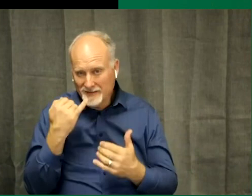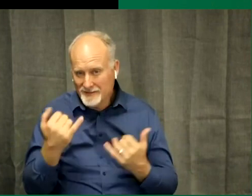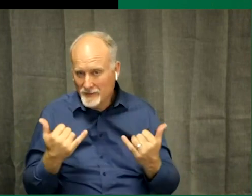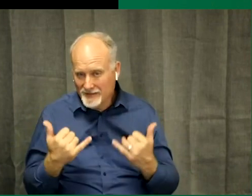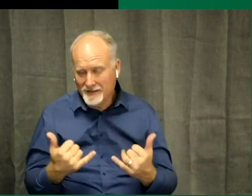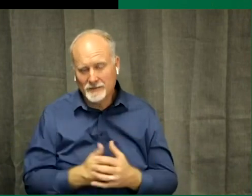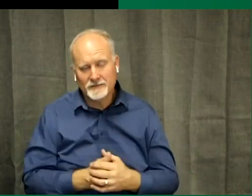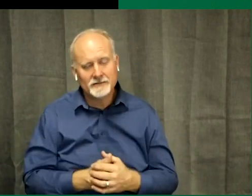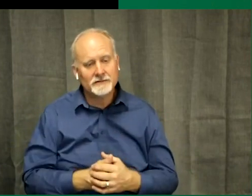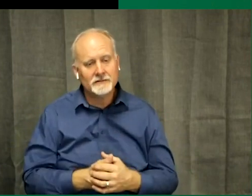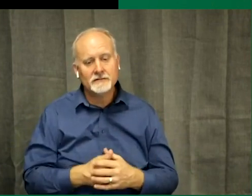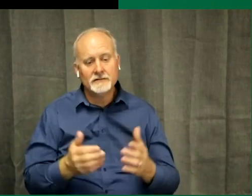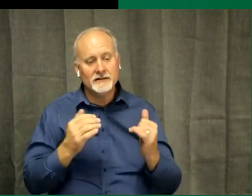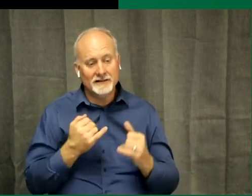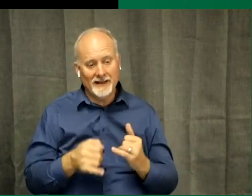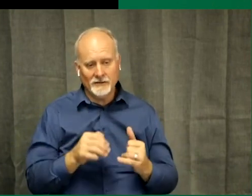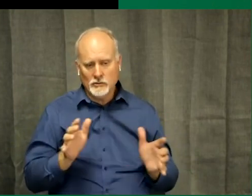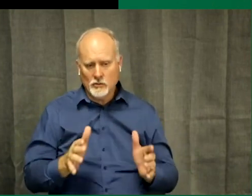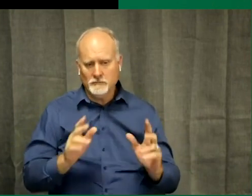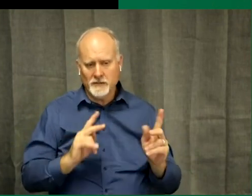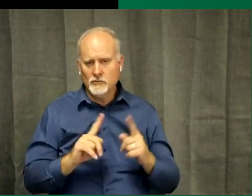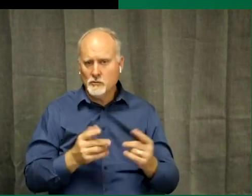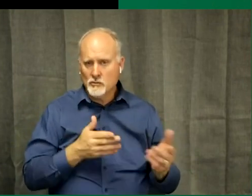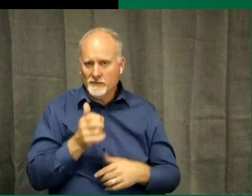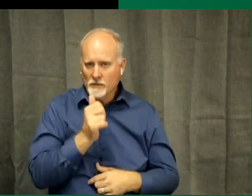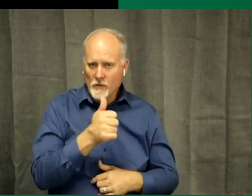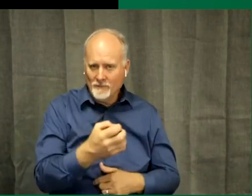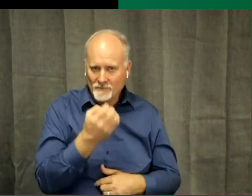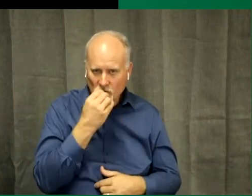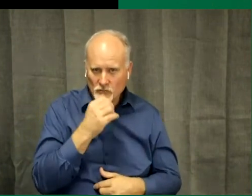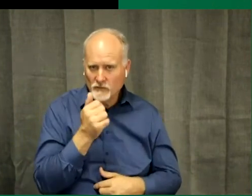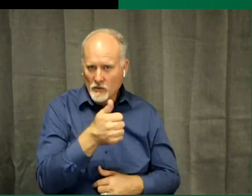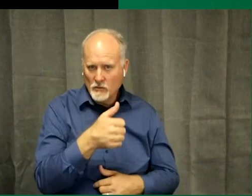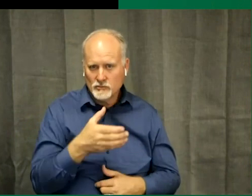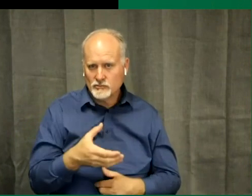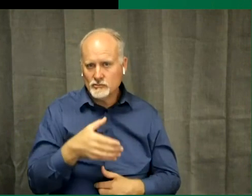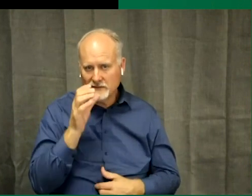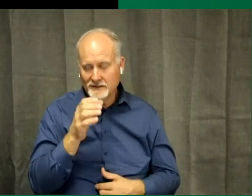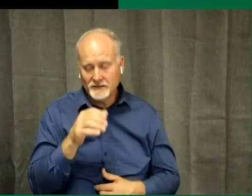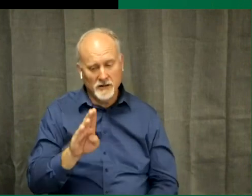and then lastly encouraging guests to bring their own food and drink a buffet style is not